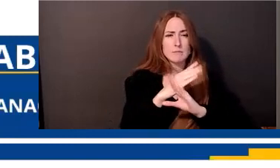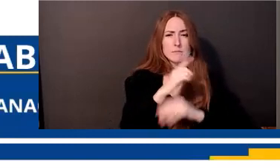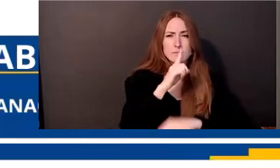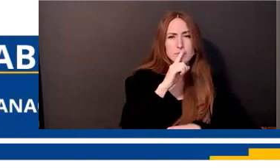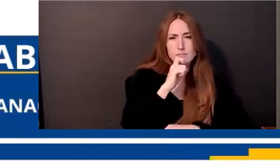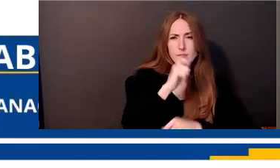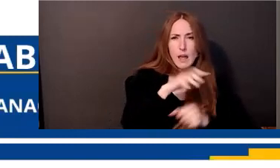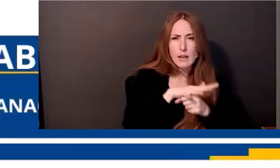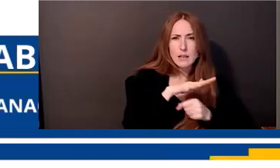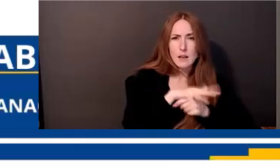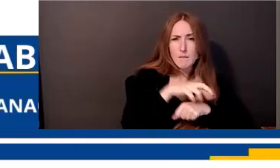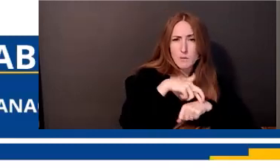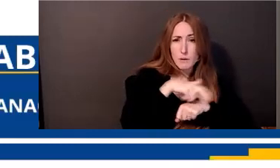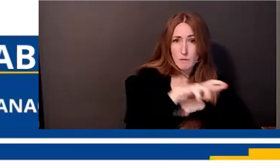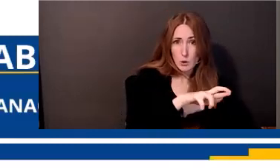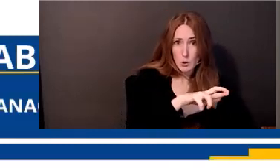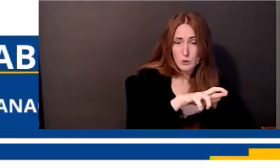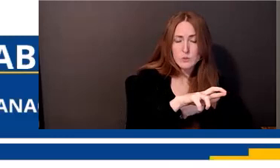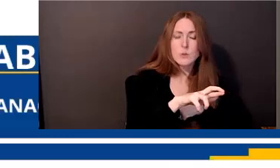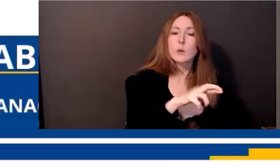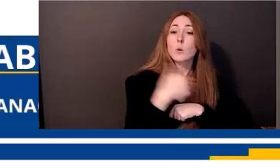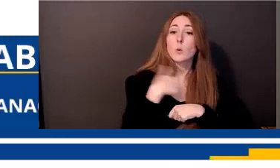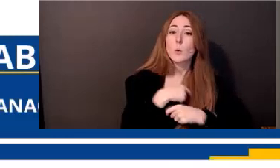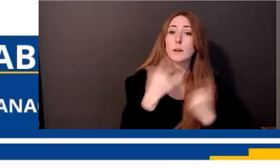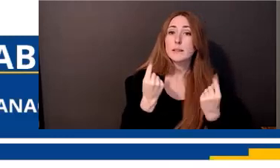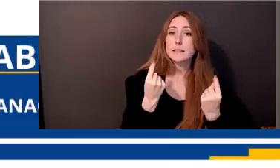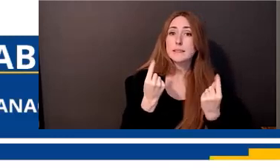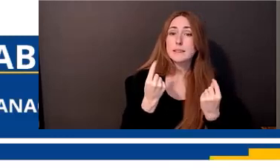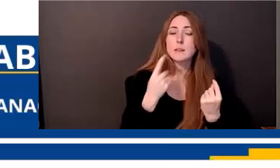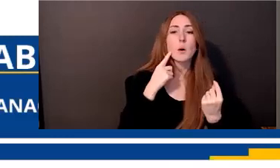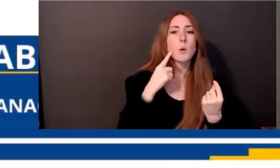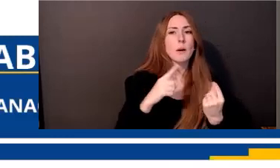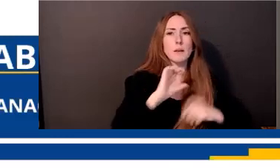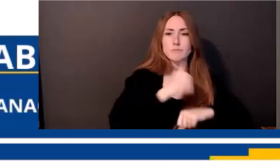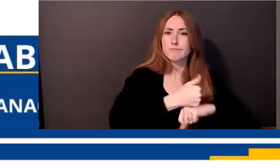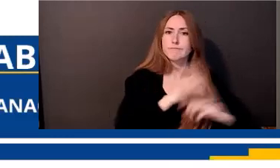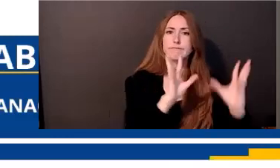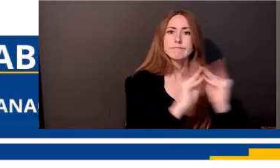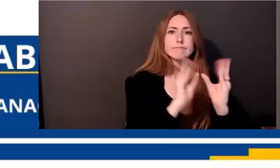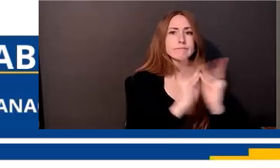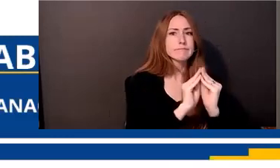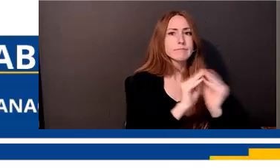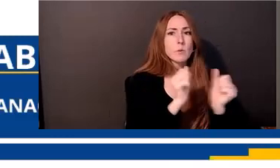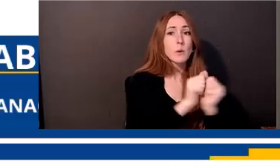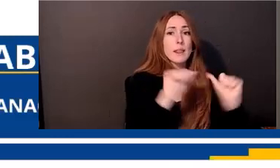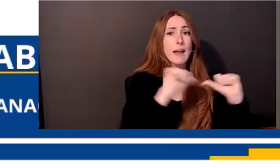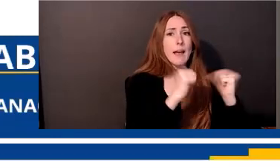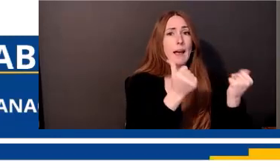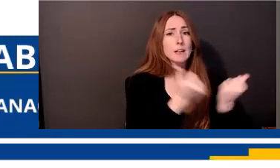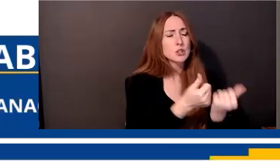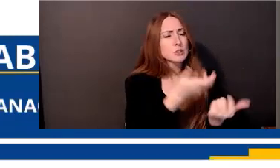we met with those agencies to identify any specific reasons they felt there were